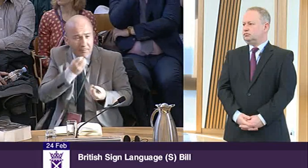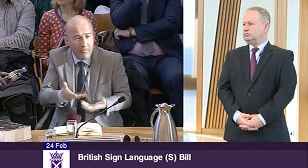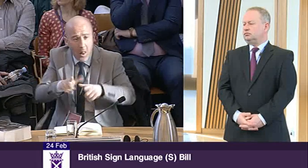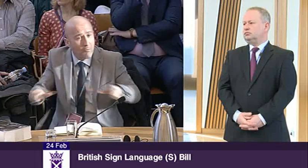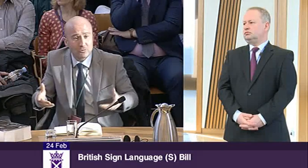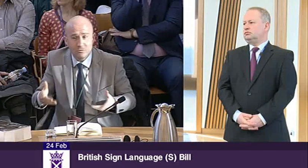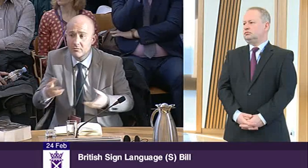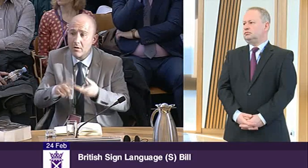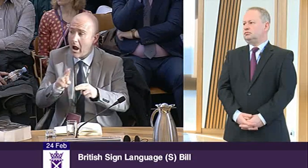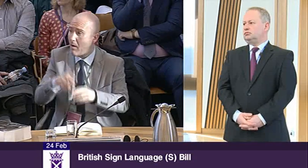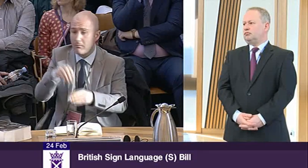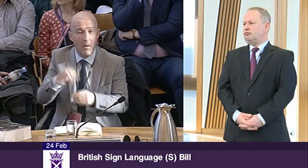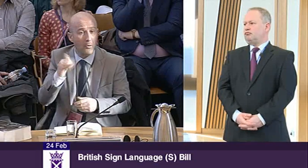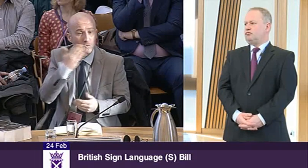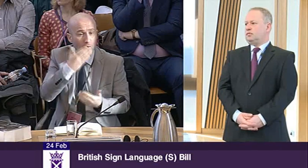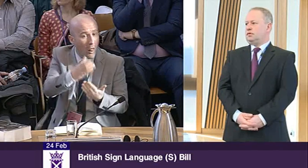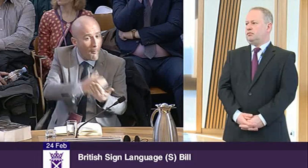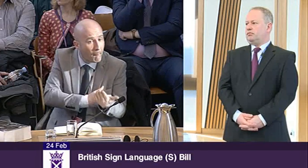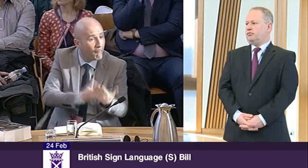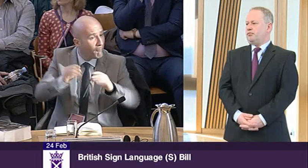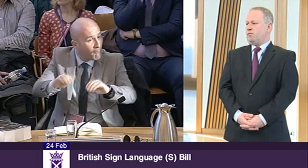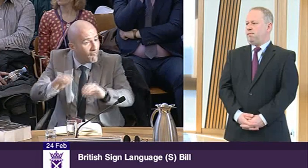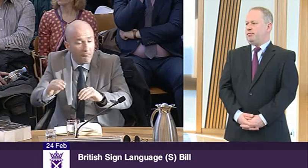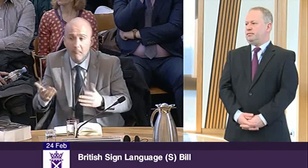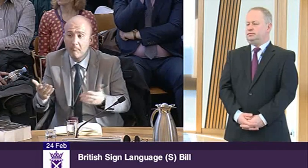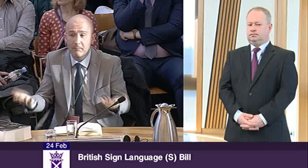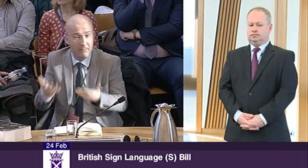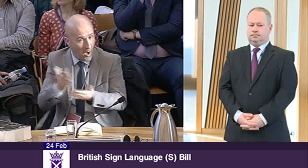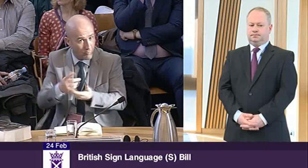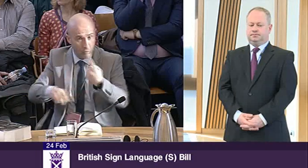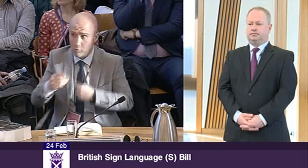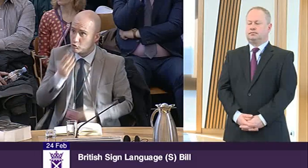often disappointed because tuition is not accessible in their locality.